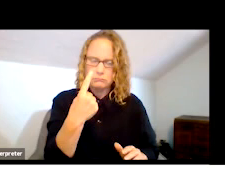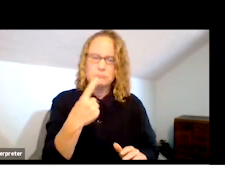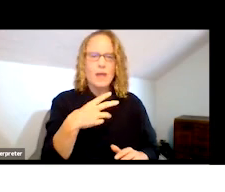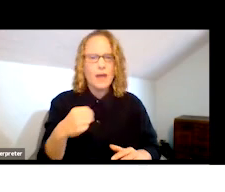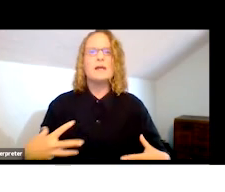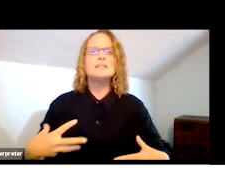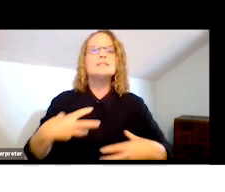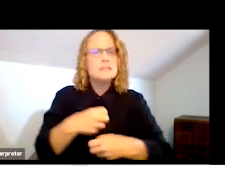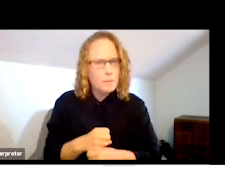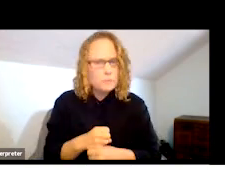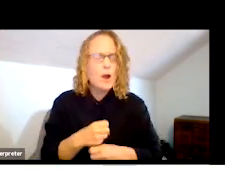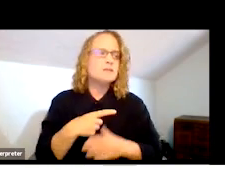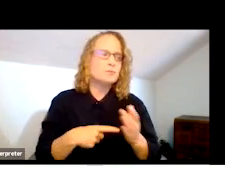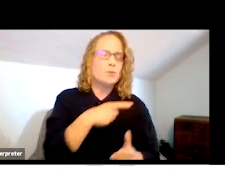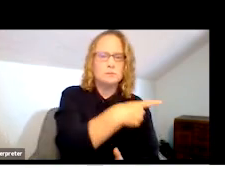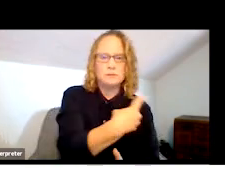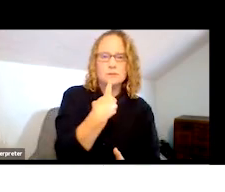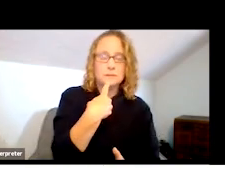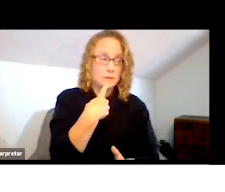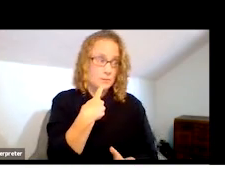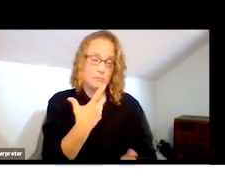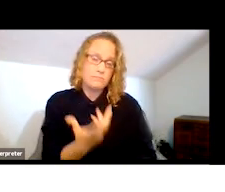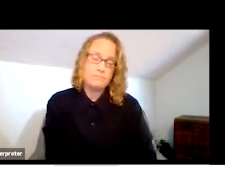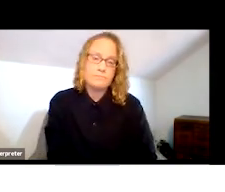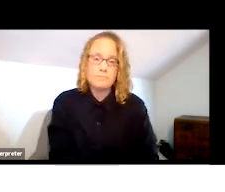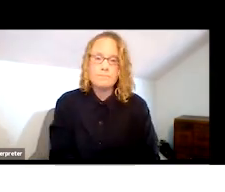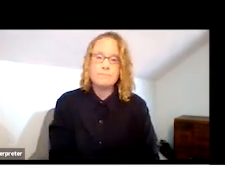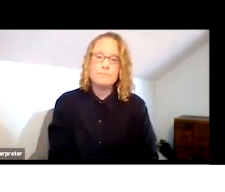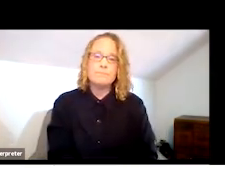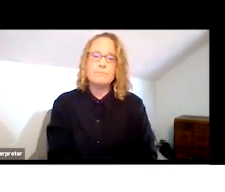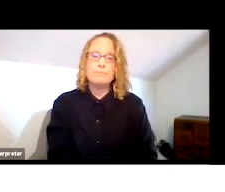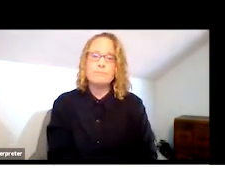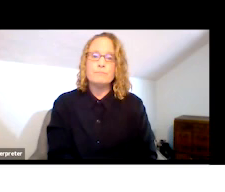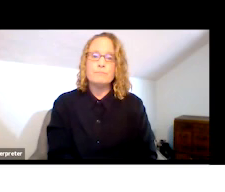Is this what you're asking of me? We wanna be attuned to and reflect feelings,